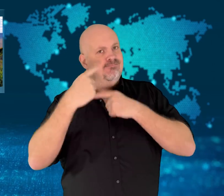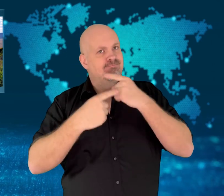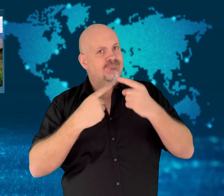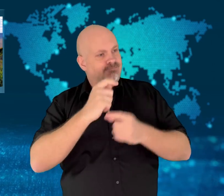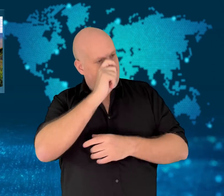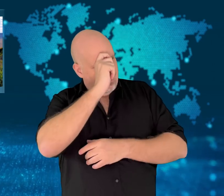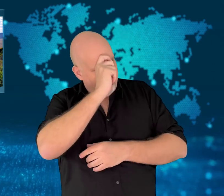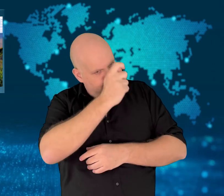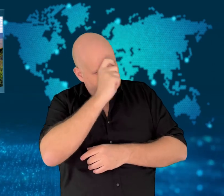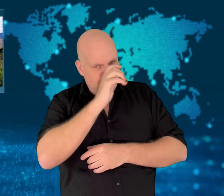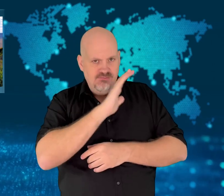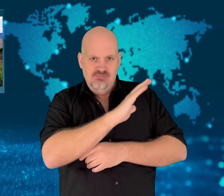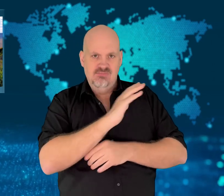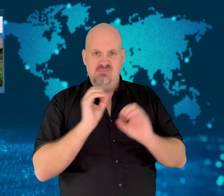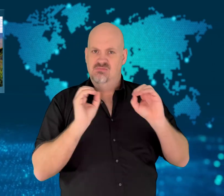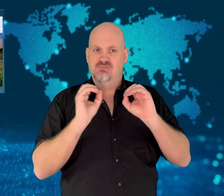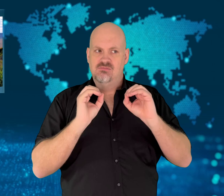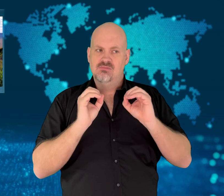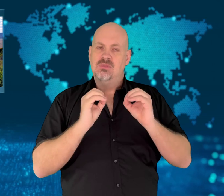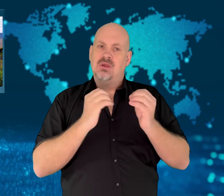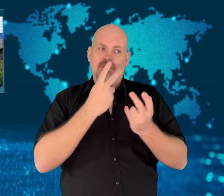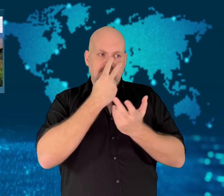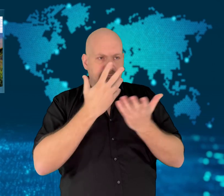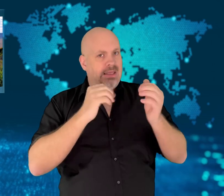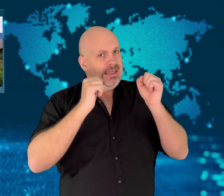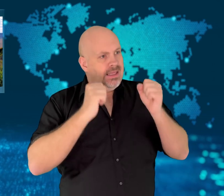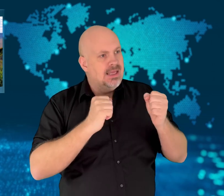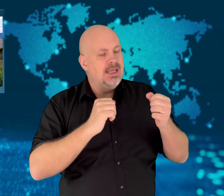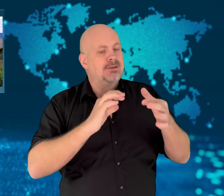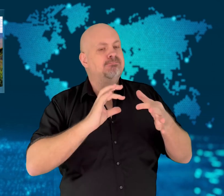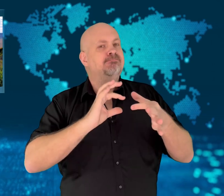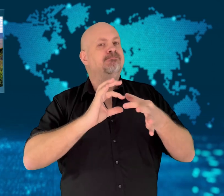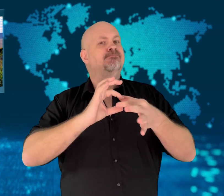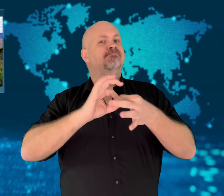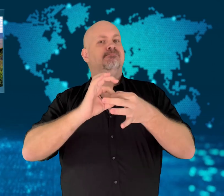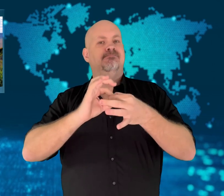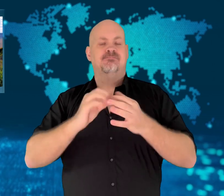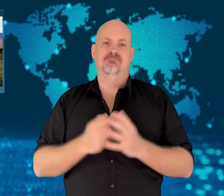and cultural practices.